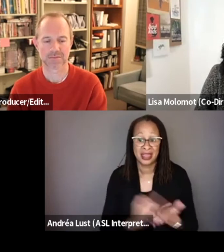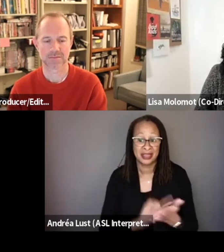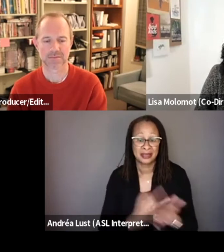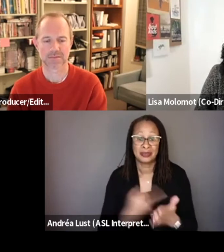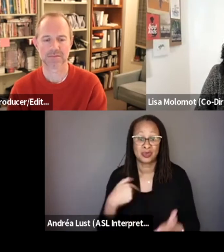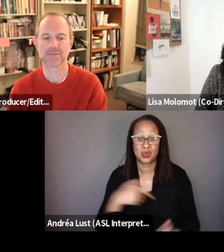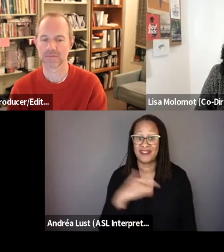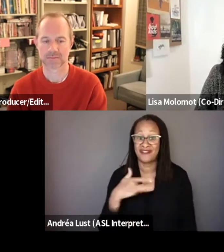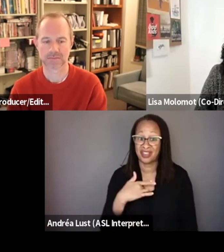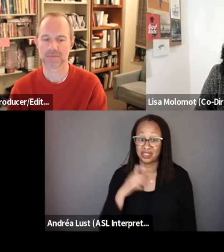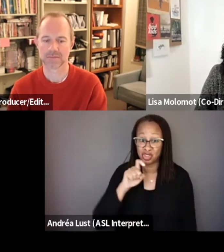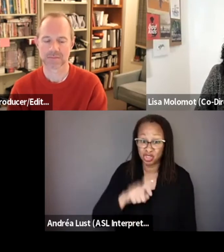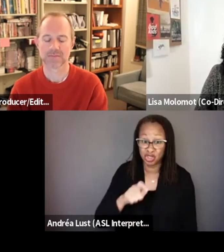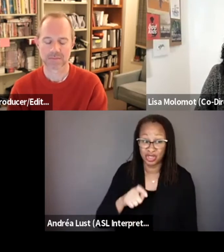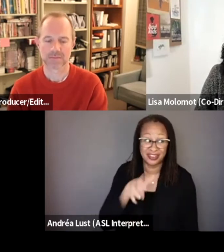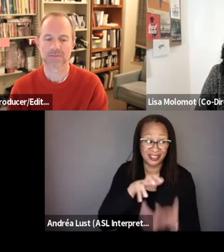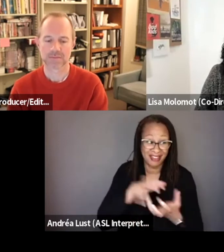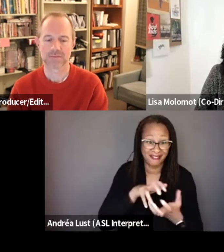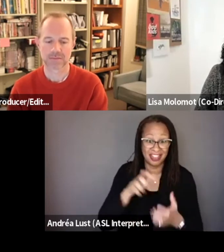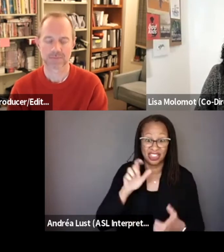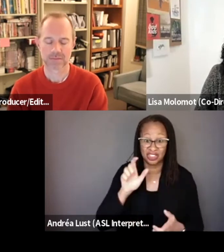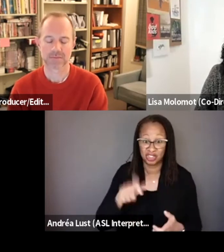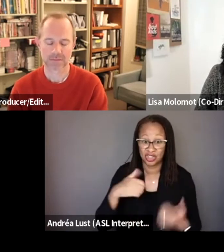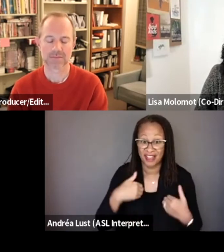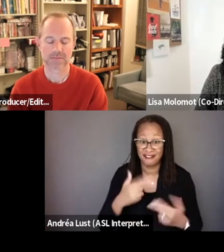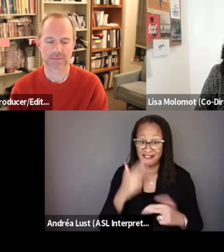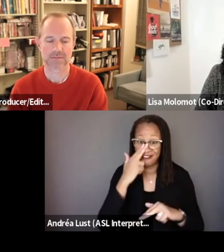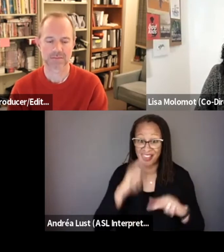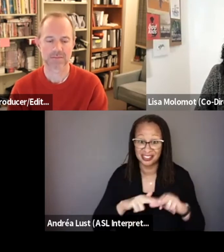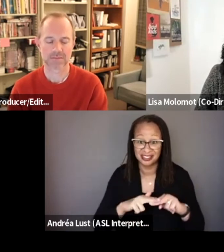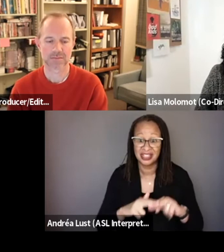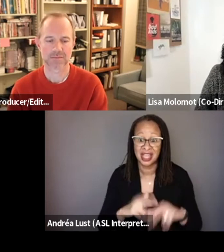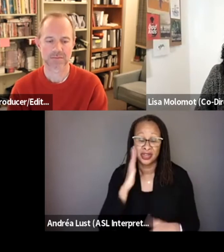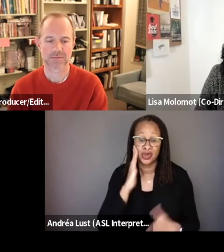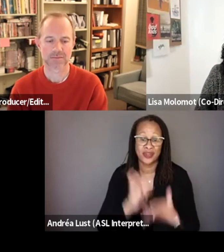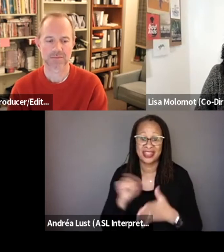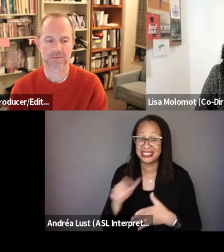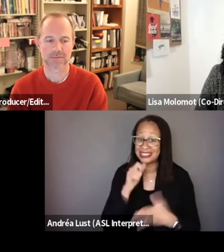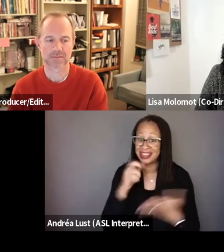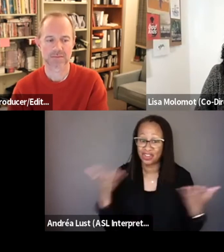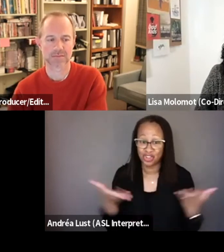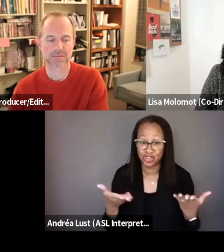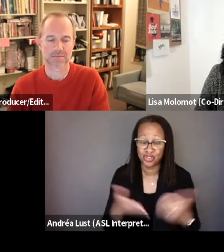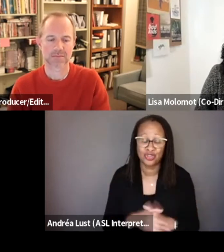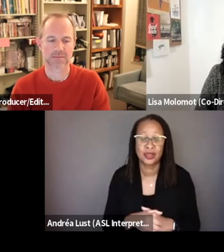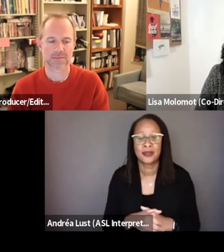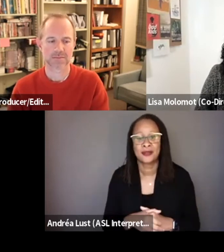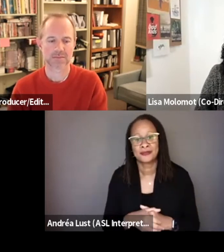are we supposed to have fun? Like, knowing that he's not here? It's hard.